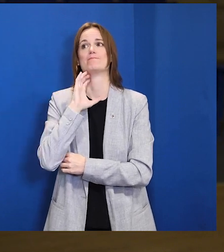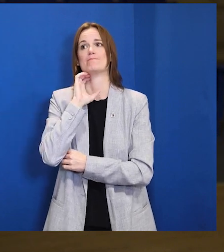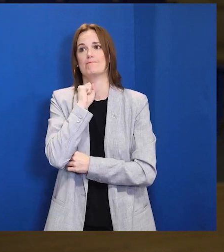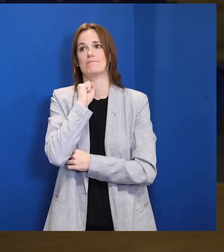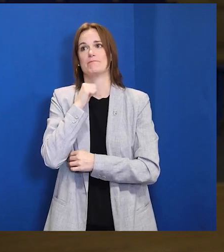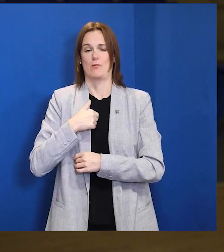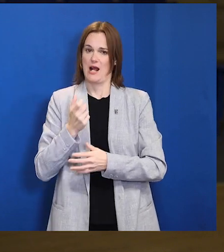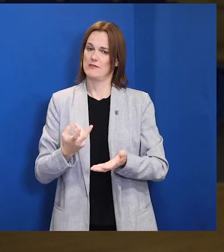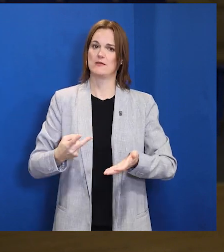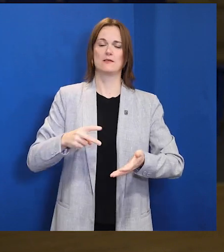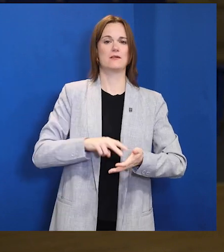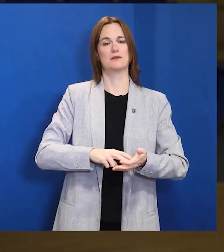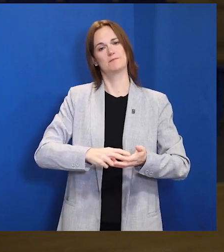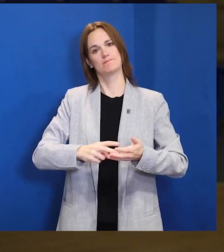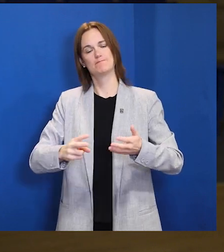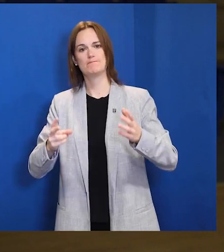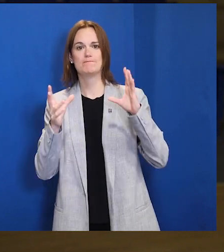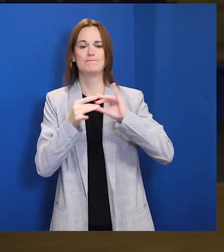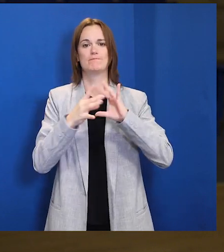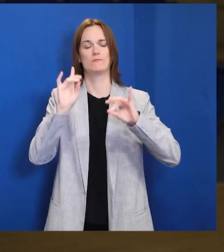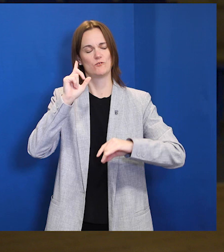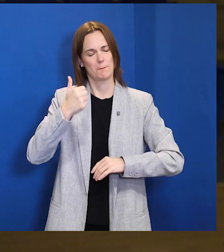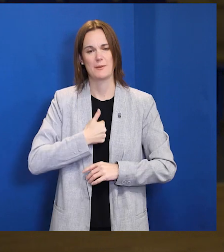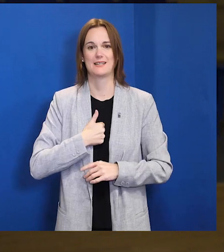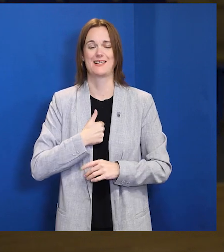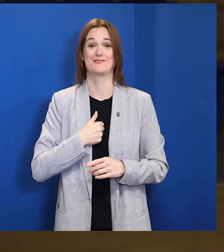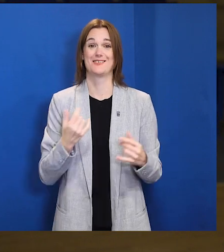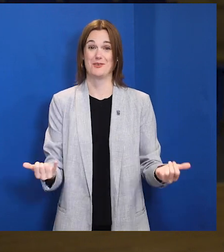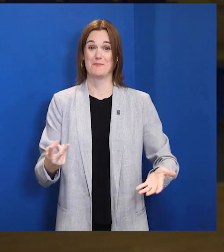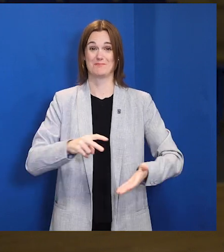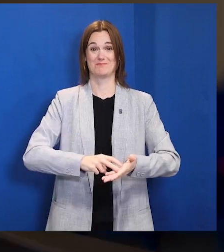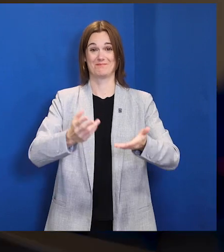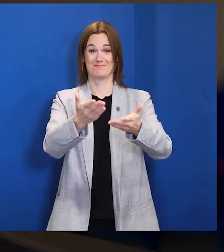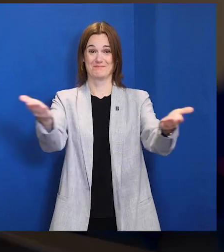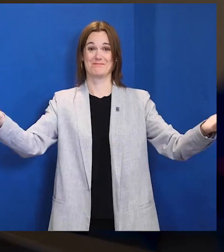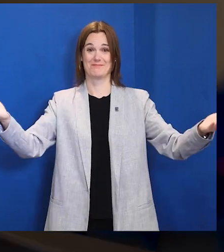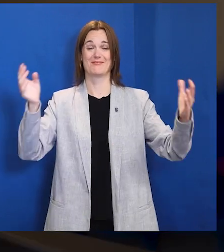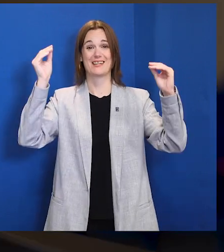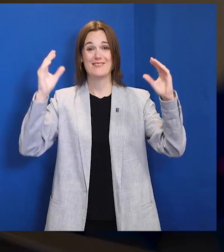did I realize, oh my God, I must speak up for myself now. And here I stand speaking